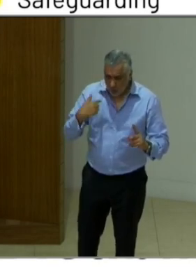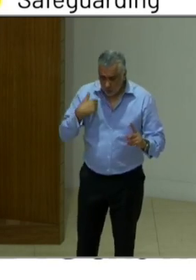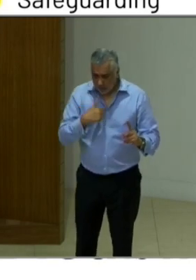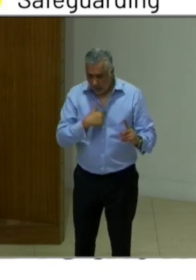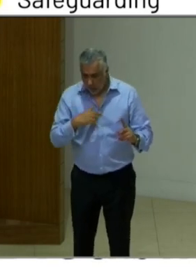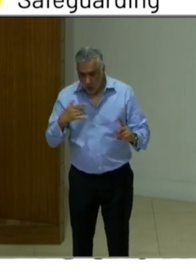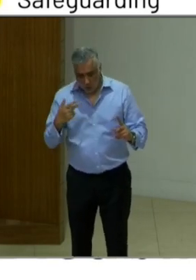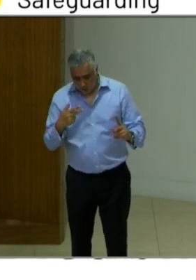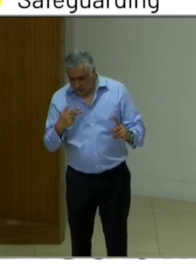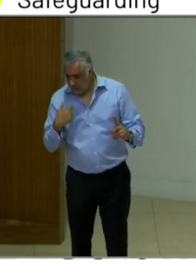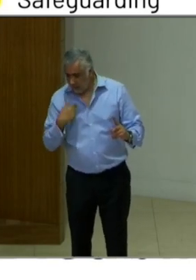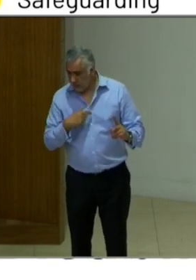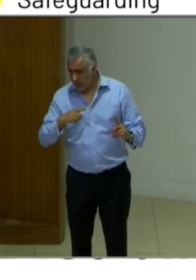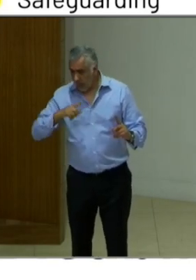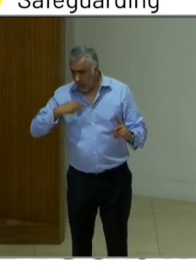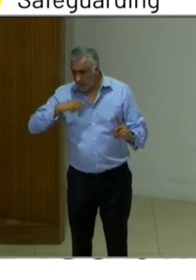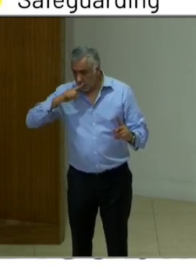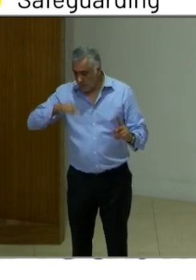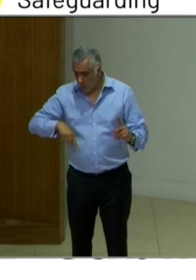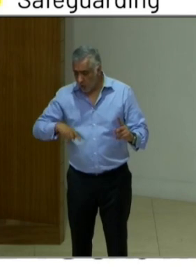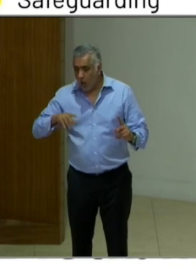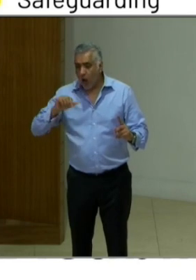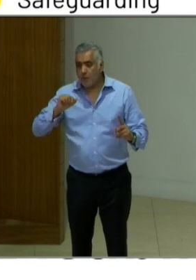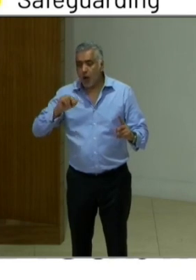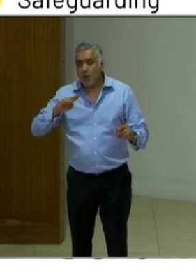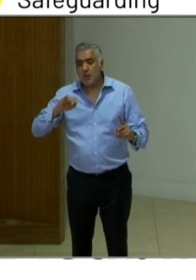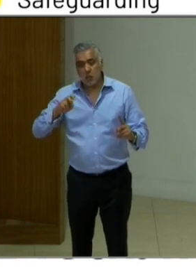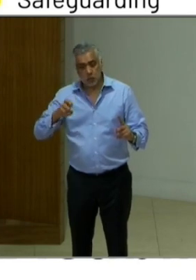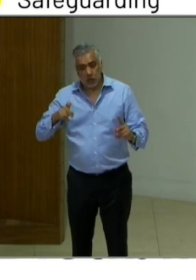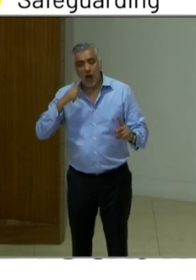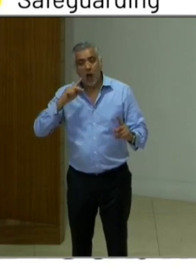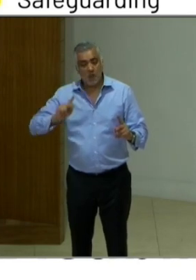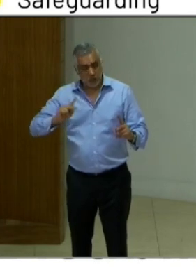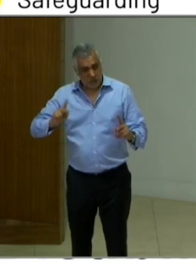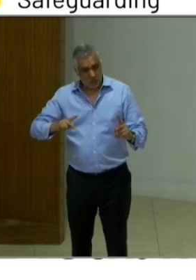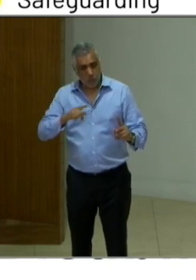difficulties in reporting abuse that people with disabilities face.